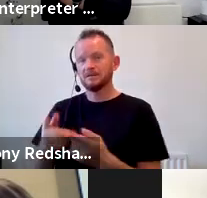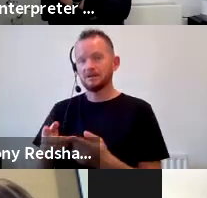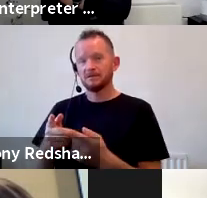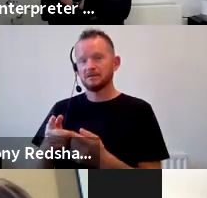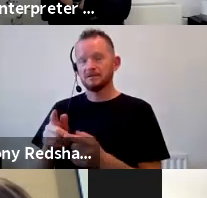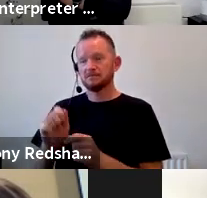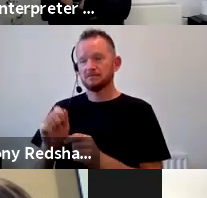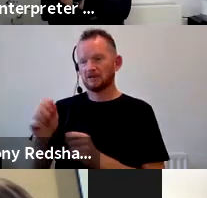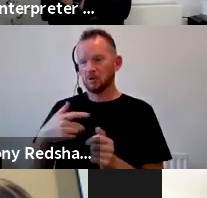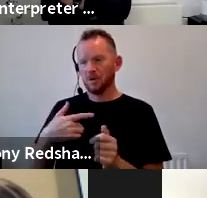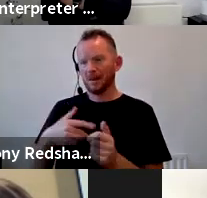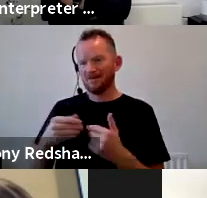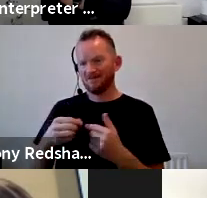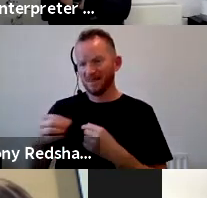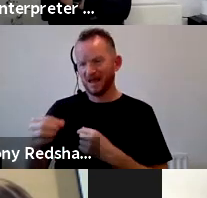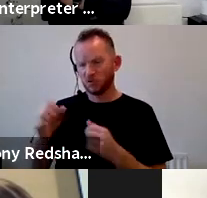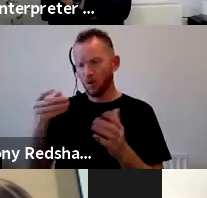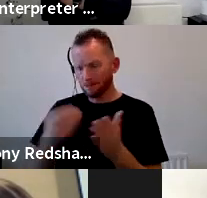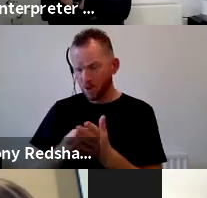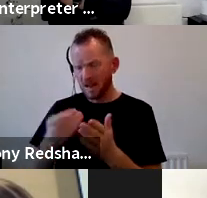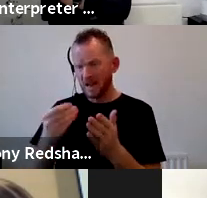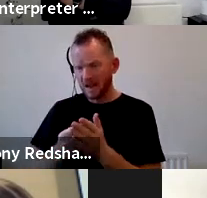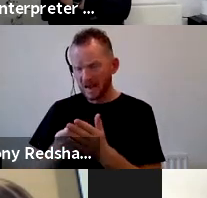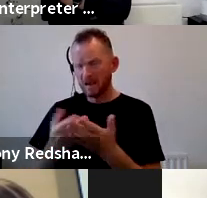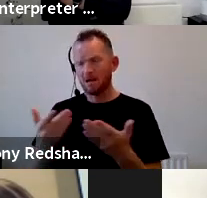And that's, that's your lifeline. That is your money.